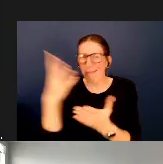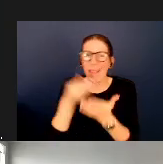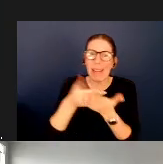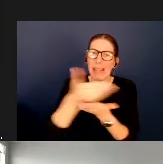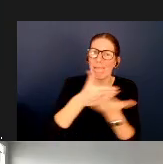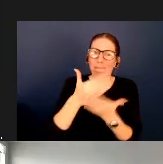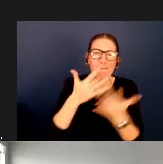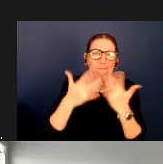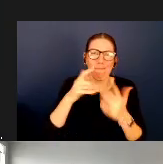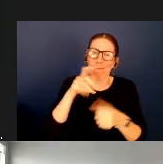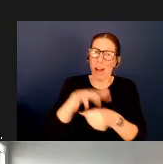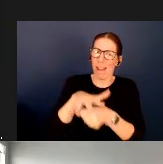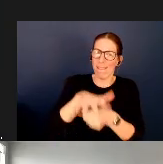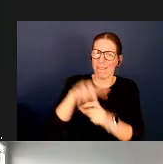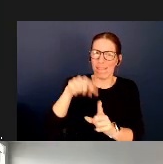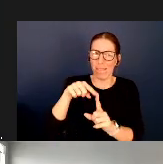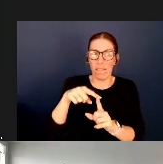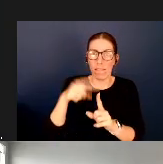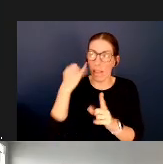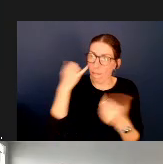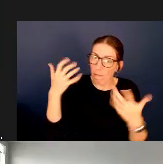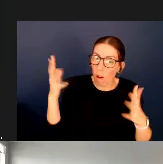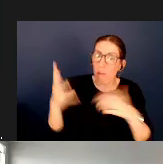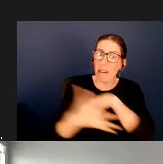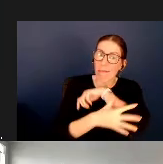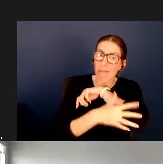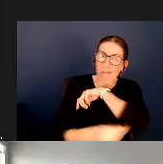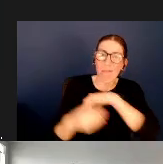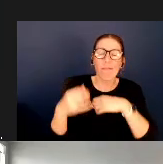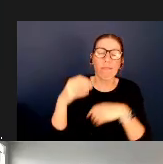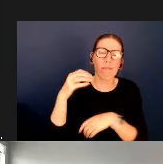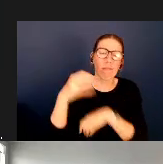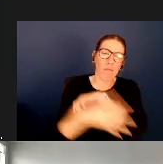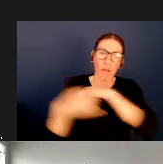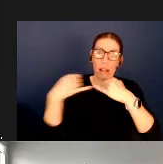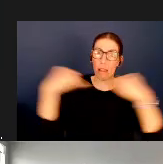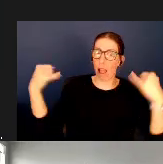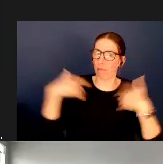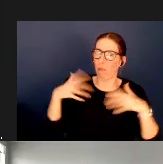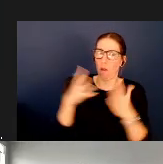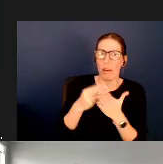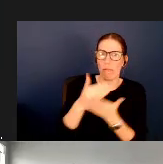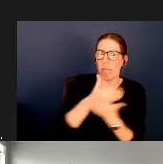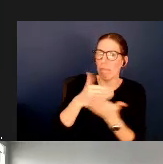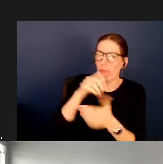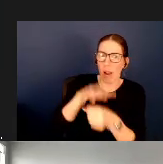who already live below the poverty line. That it has not done enough to supplement uh efforts to to